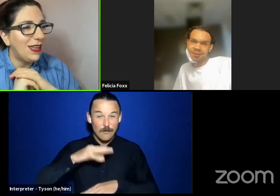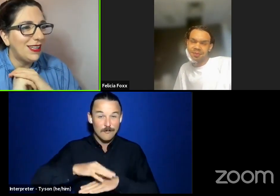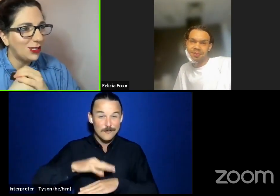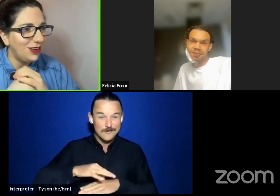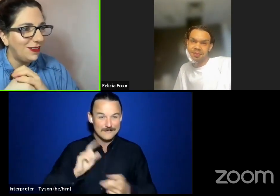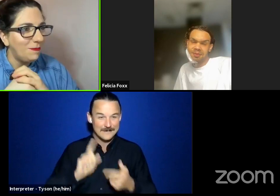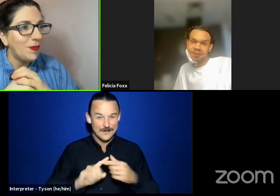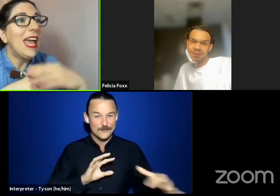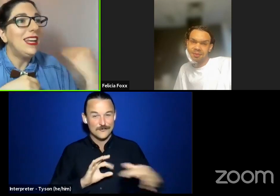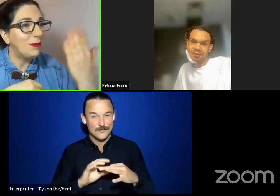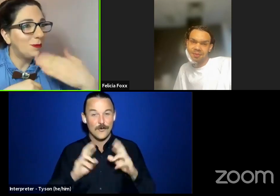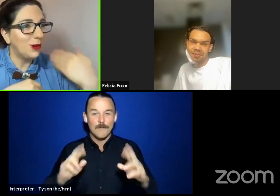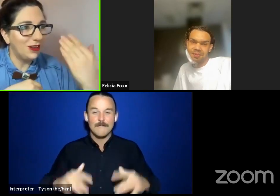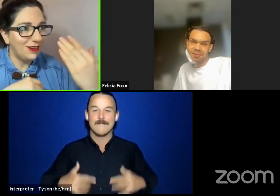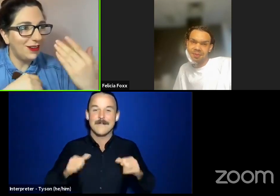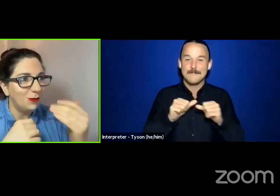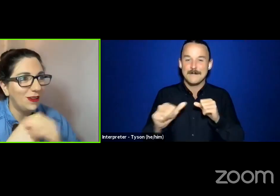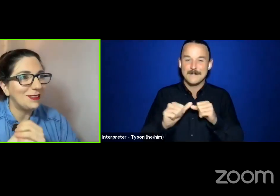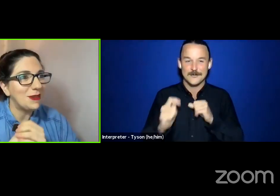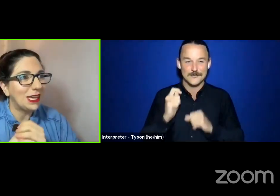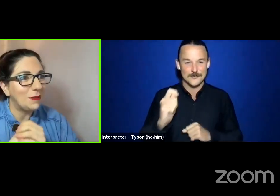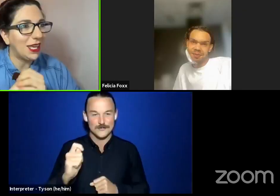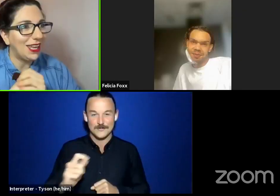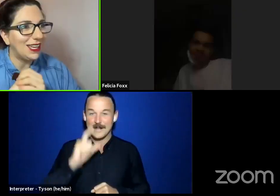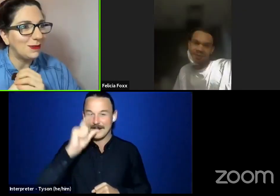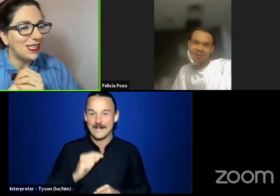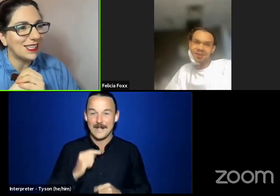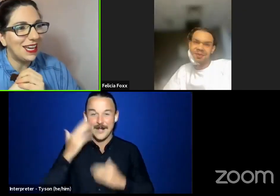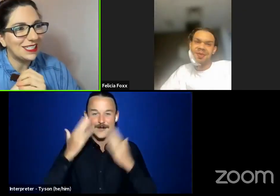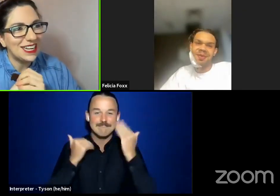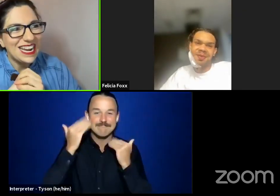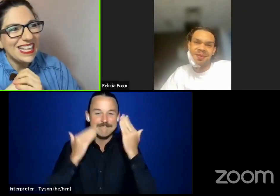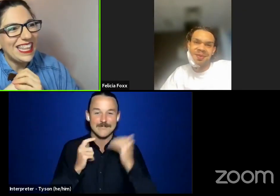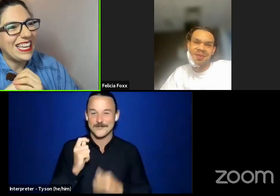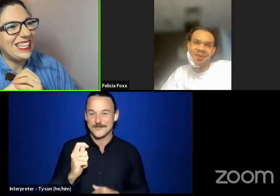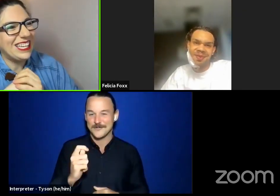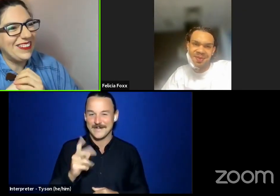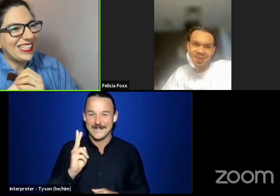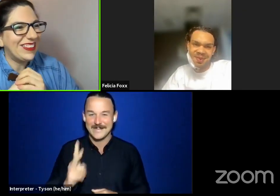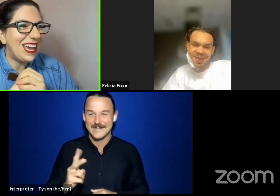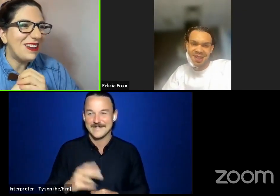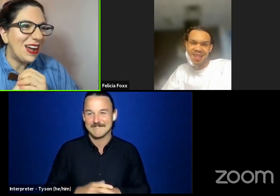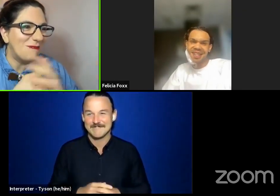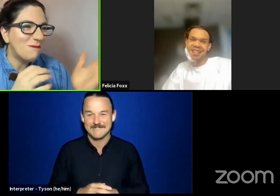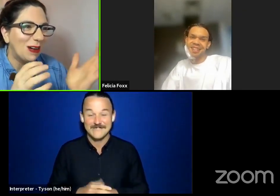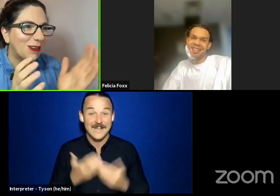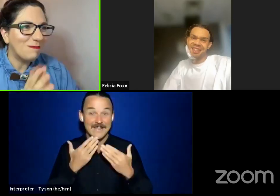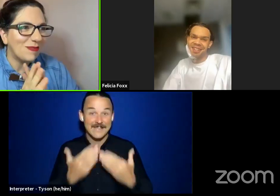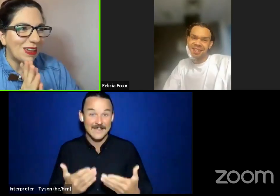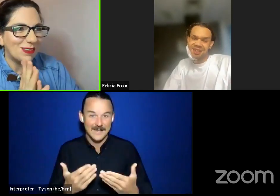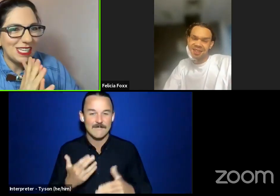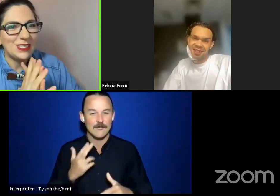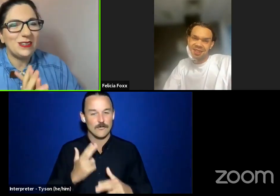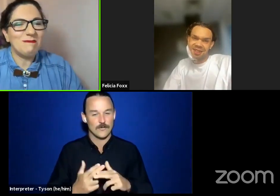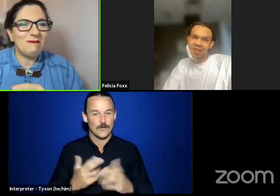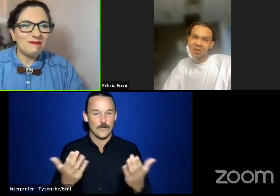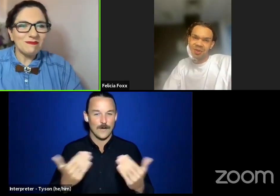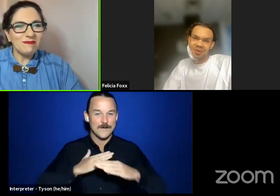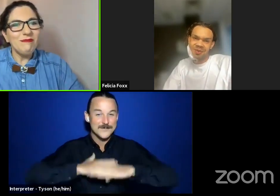especially for joining us from hospital we really really hope that you're feeling better soon and able to put on a. full face of full face of makeup again as we do full face of makeup again as we discussed. Thank you so much for that as